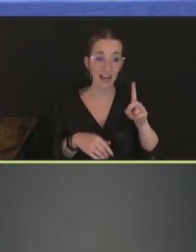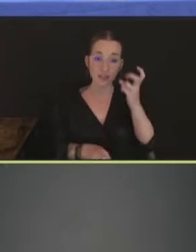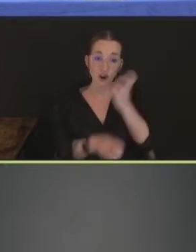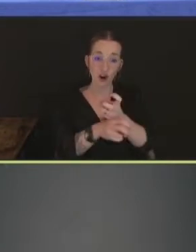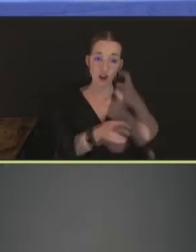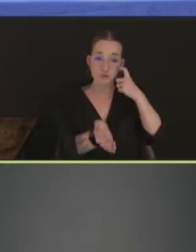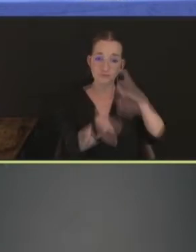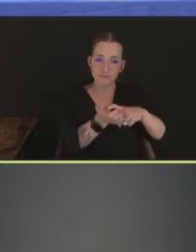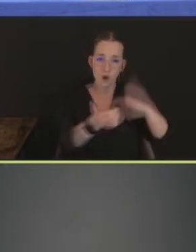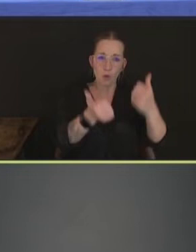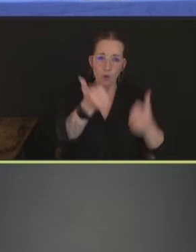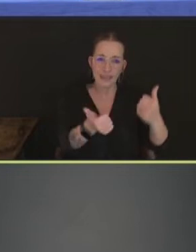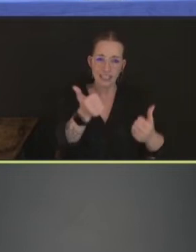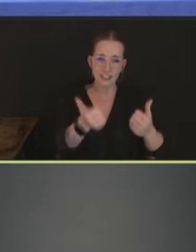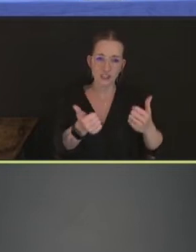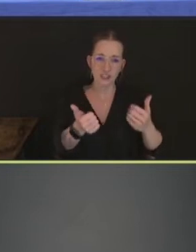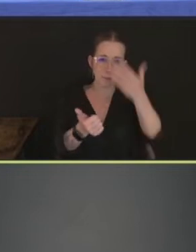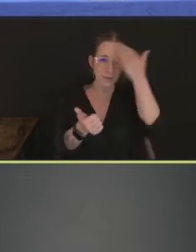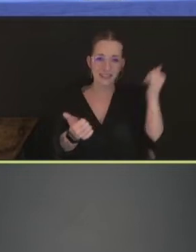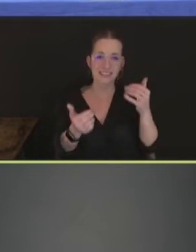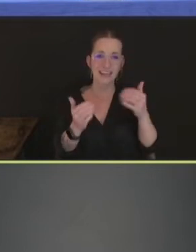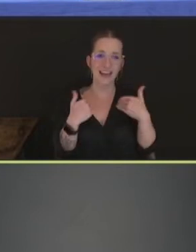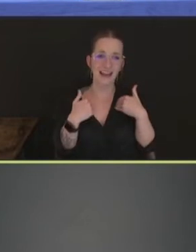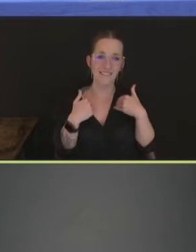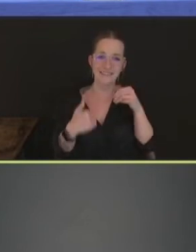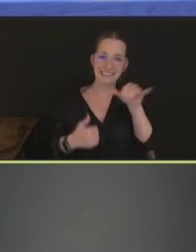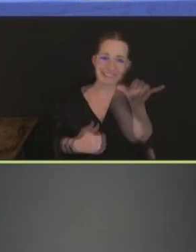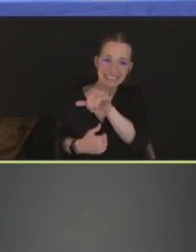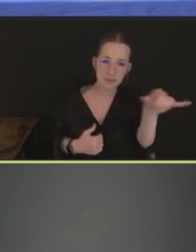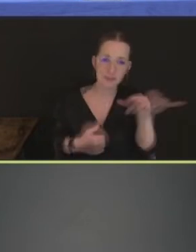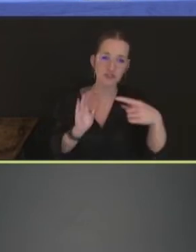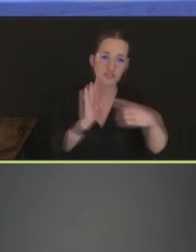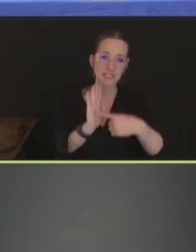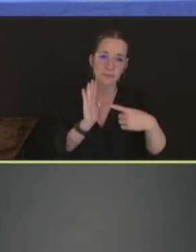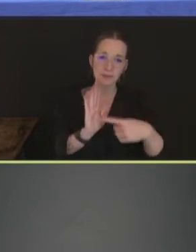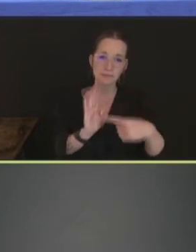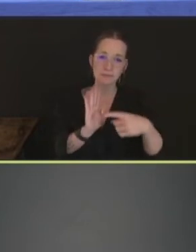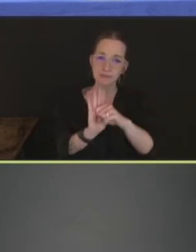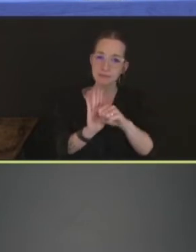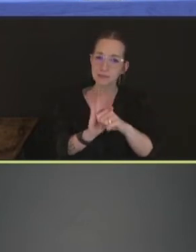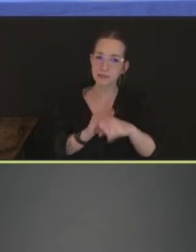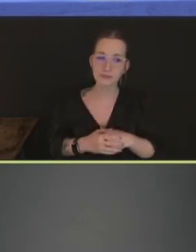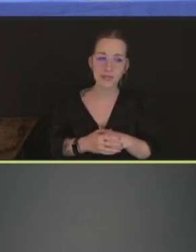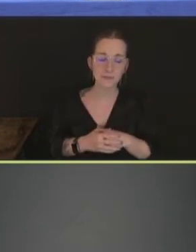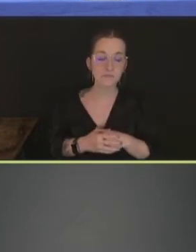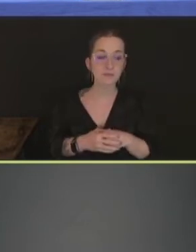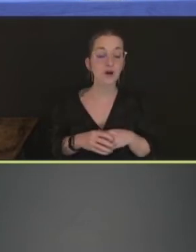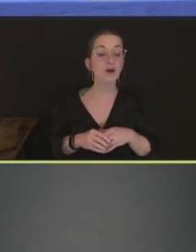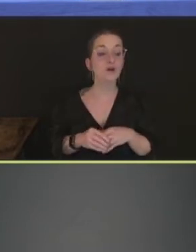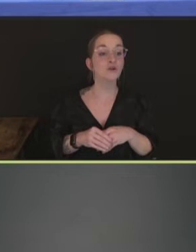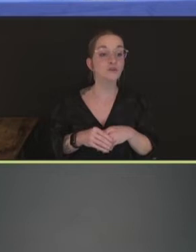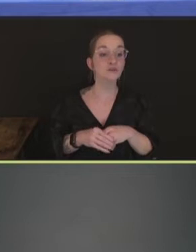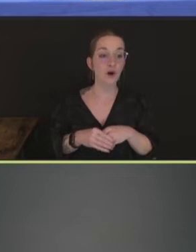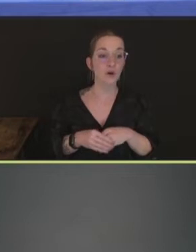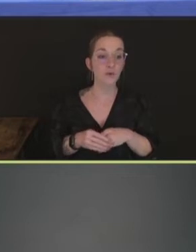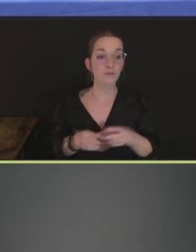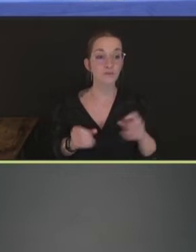Go to the next slide. As you can see, here are the Braak stages.